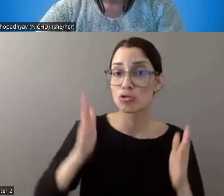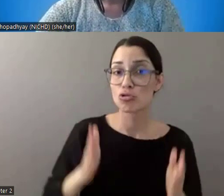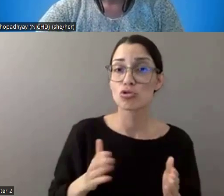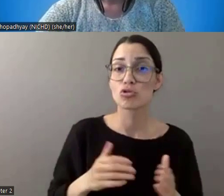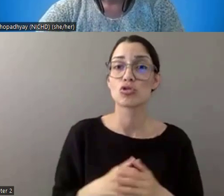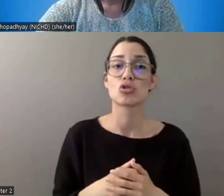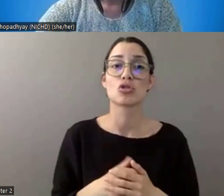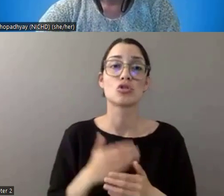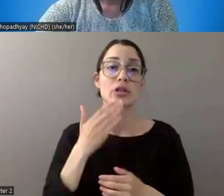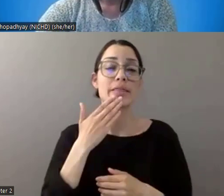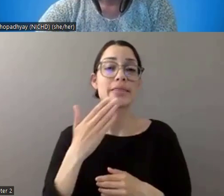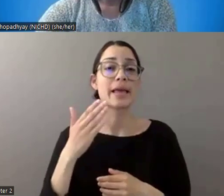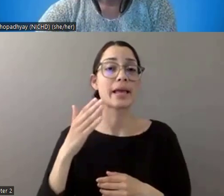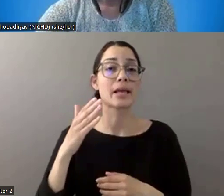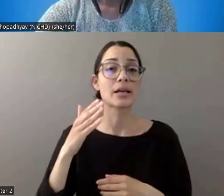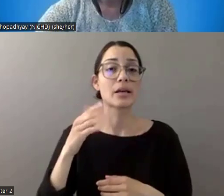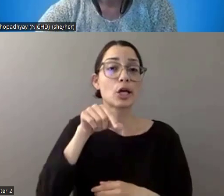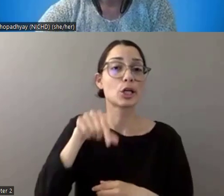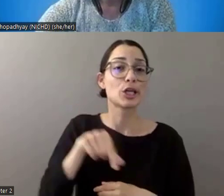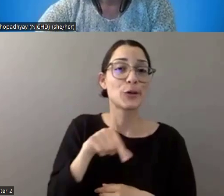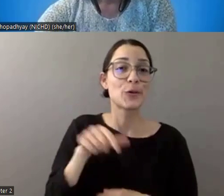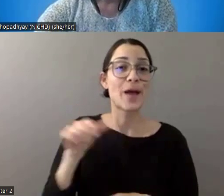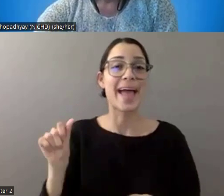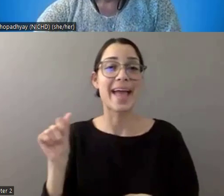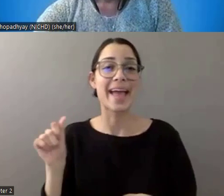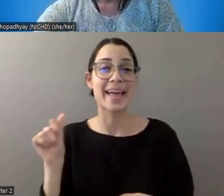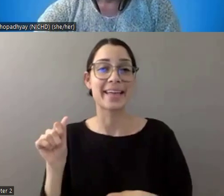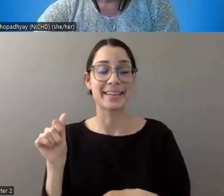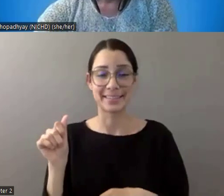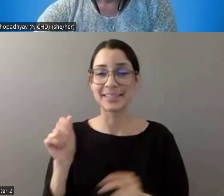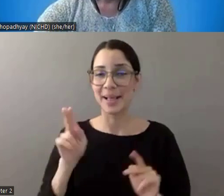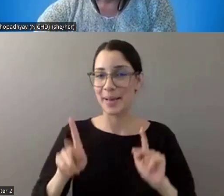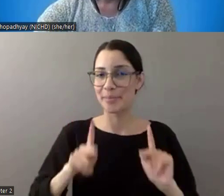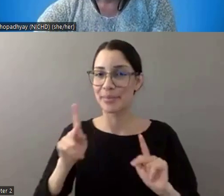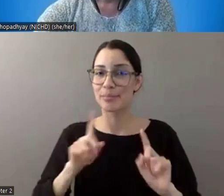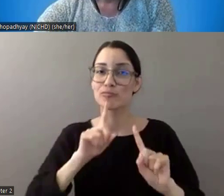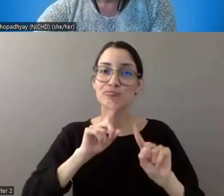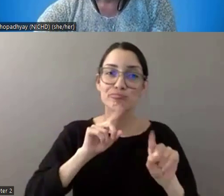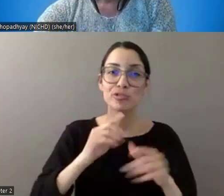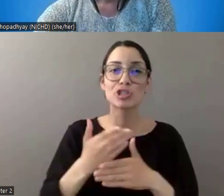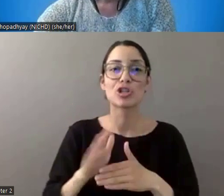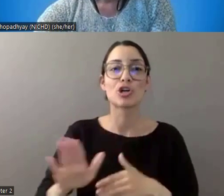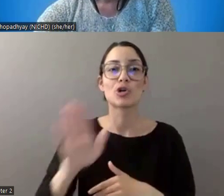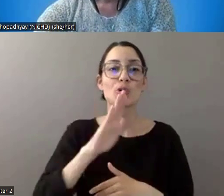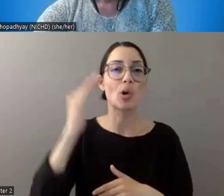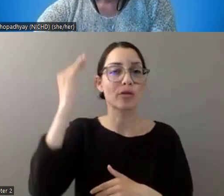thank our Q and A panel for sharing their expertise on the R15 program,